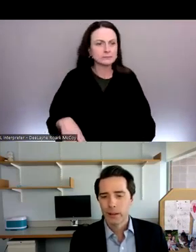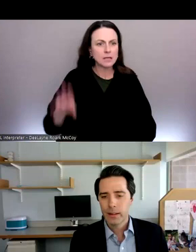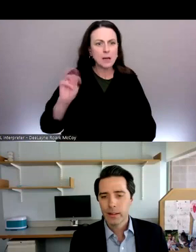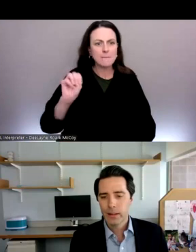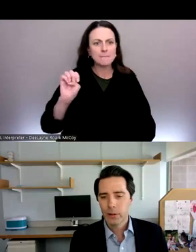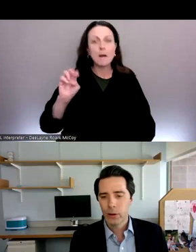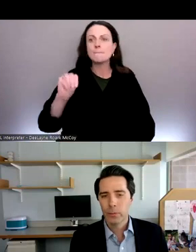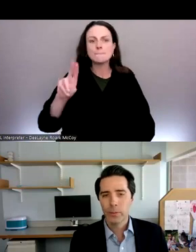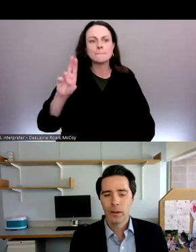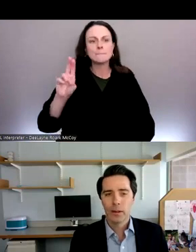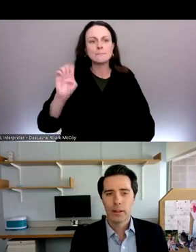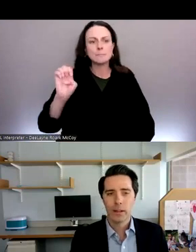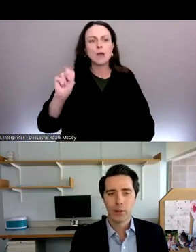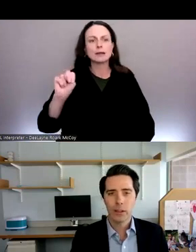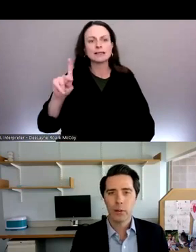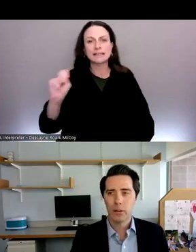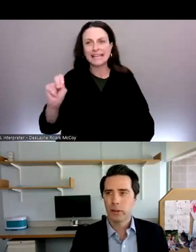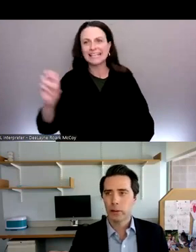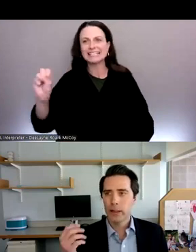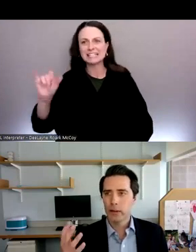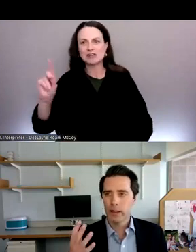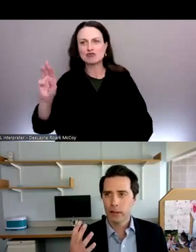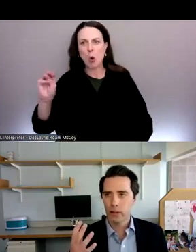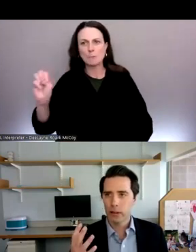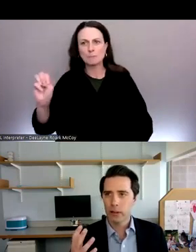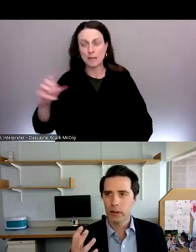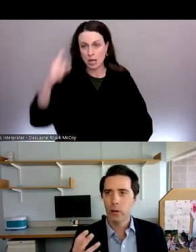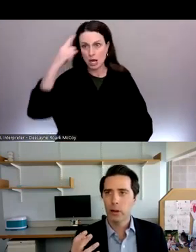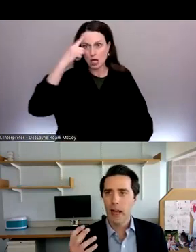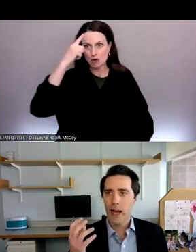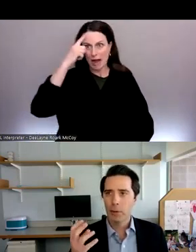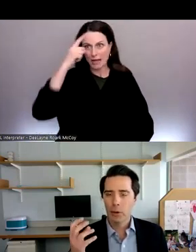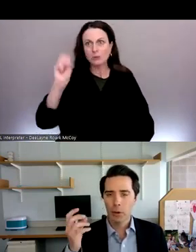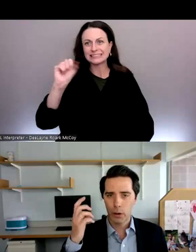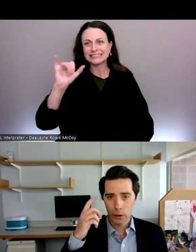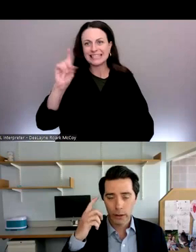this is a syndrome that's associated